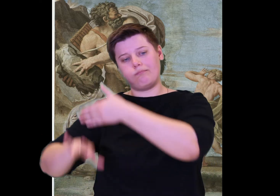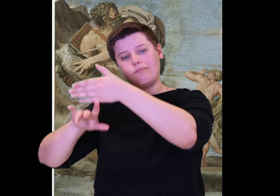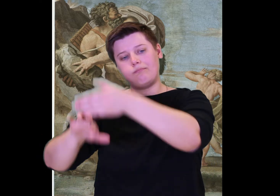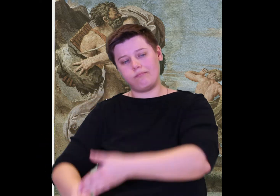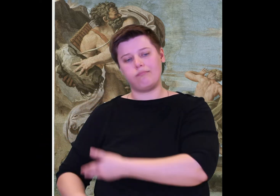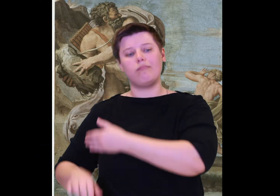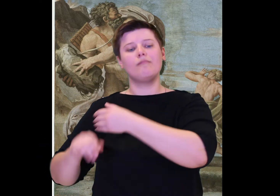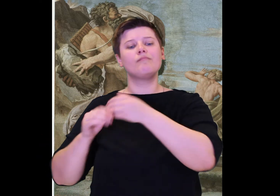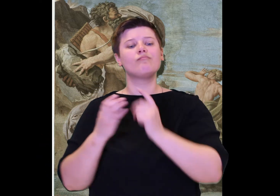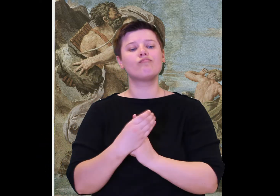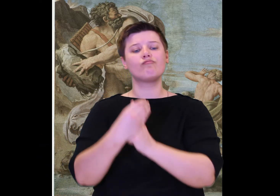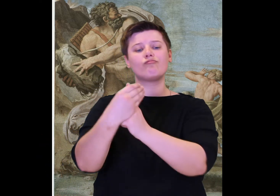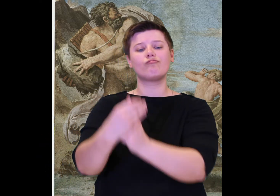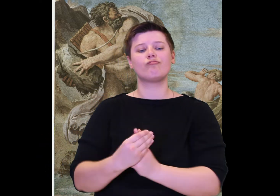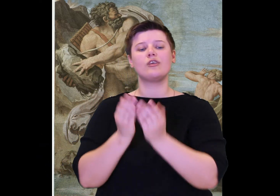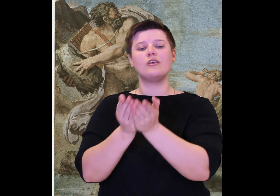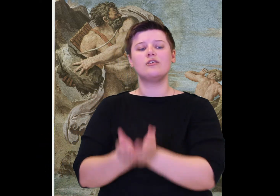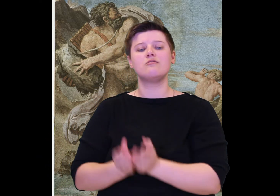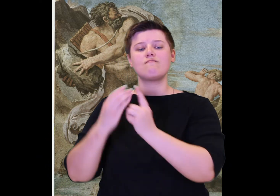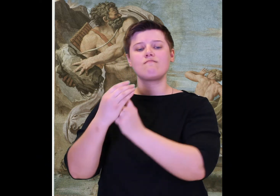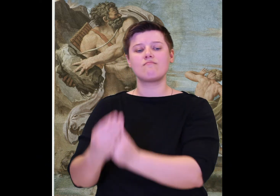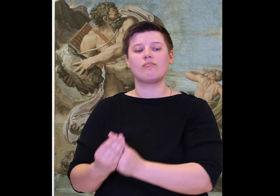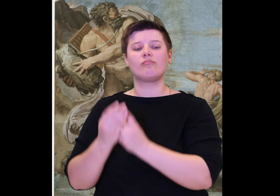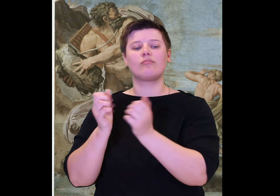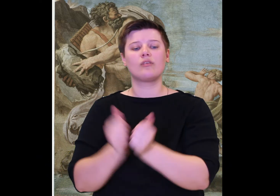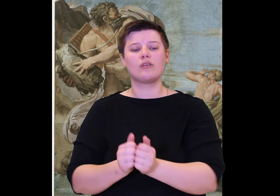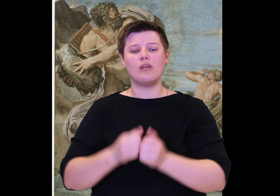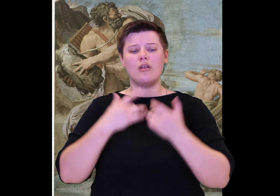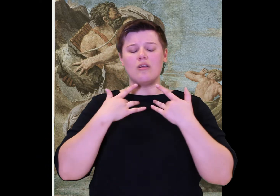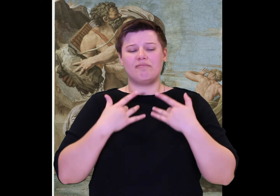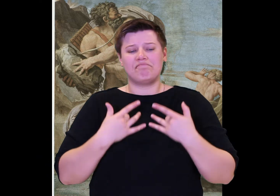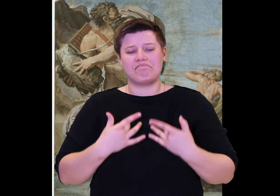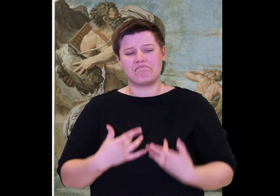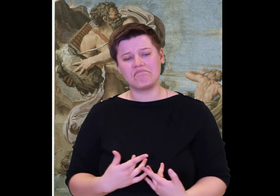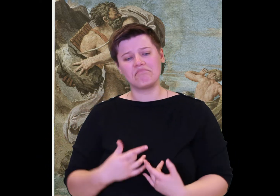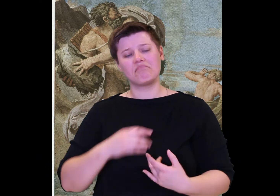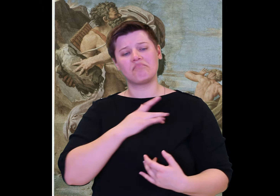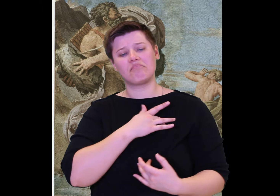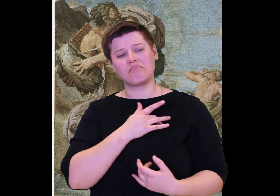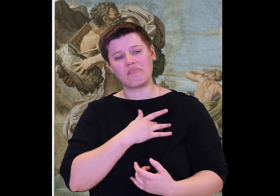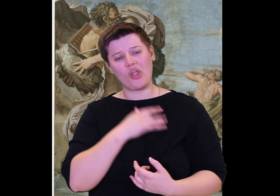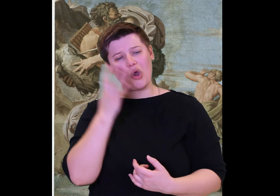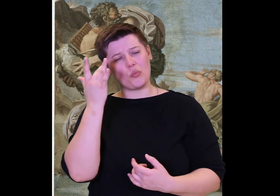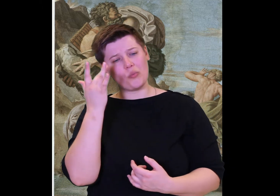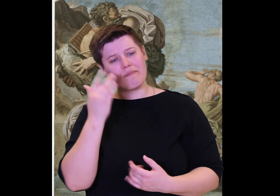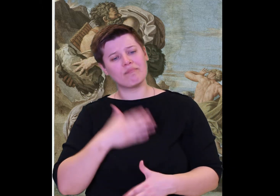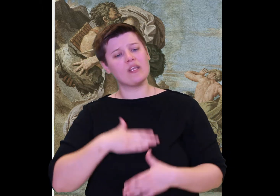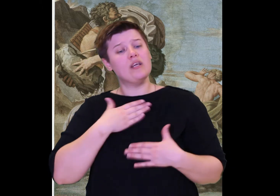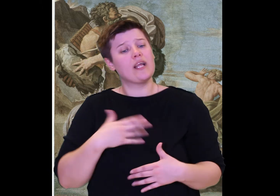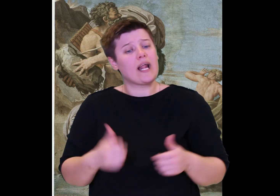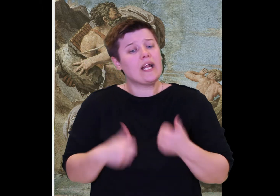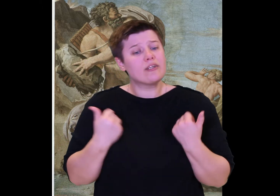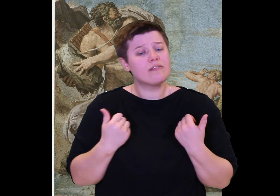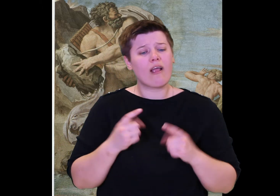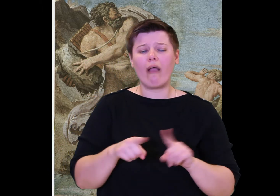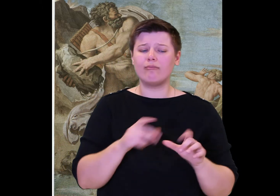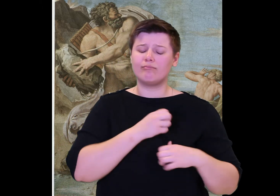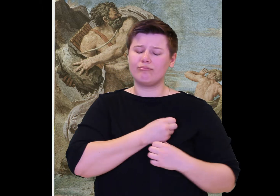Clouds, Lord of all the world. I burned the thighs. The god ignored my offering,